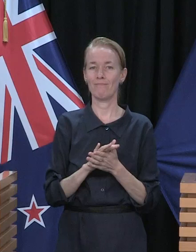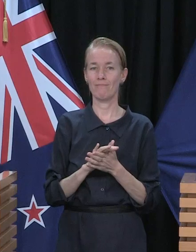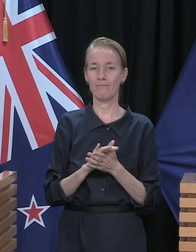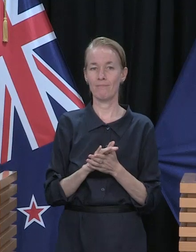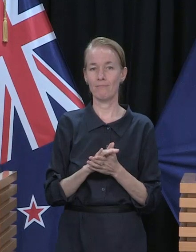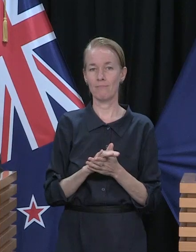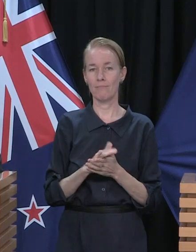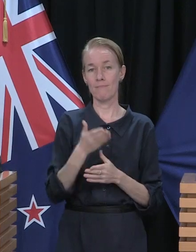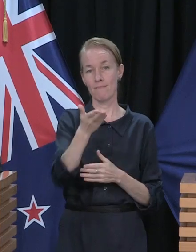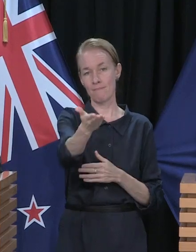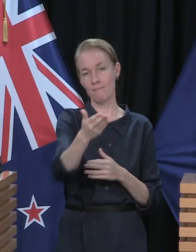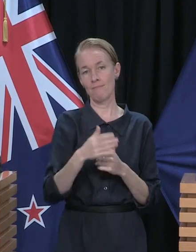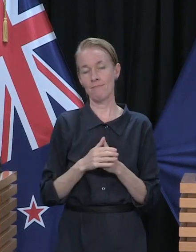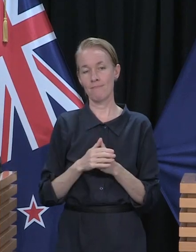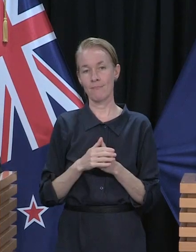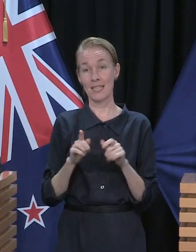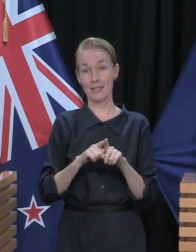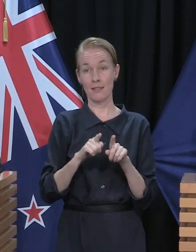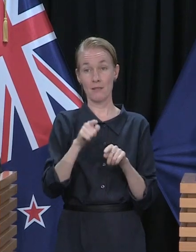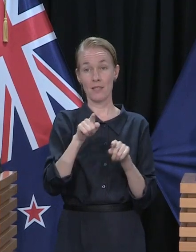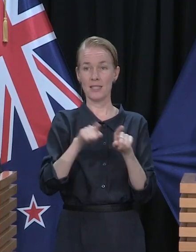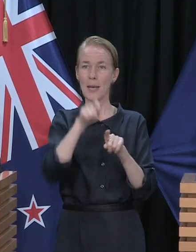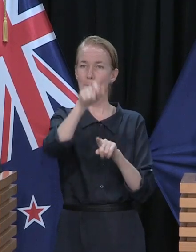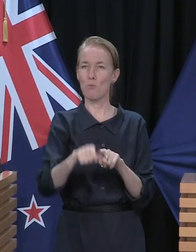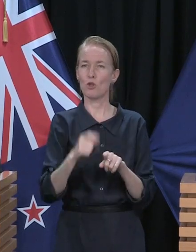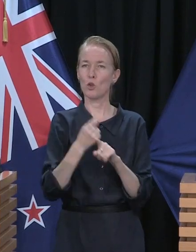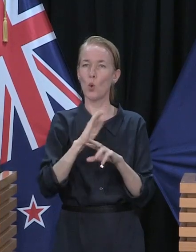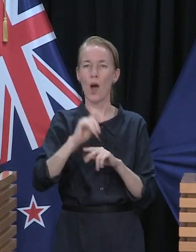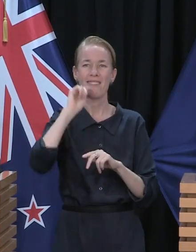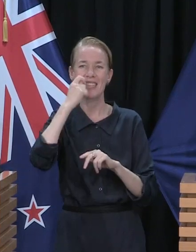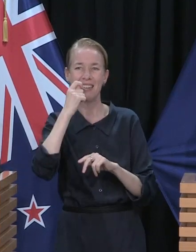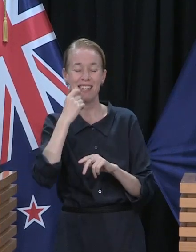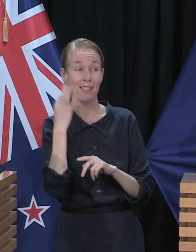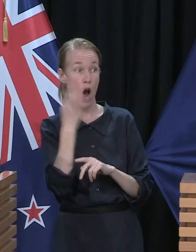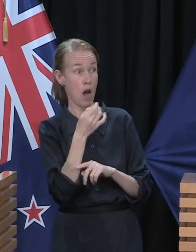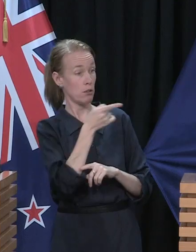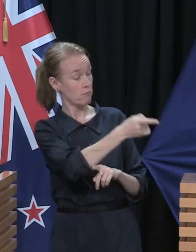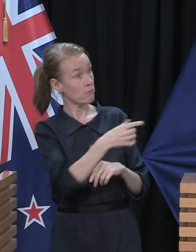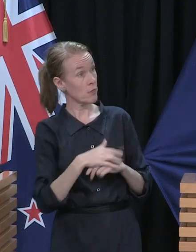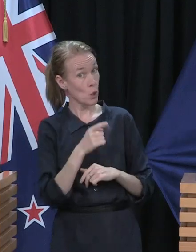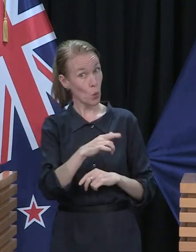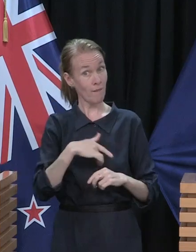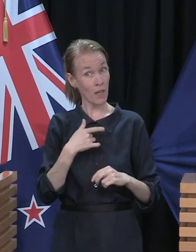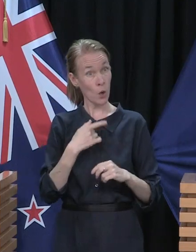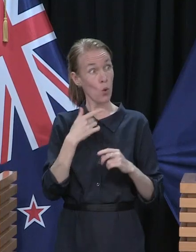have to get people back into the habit. Dr Bloomfield,